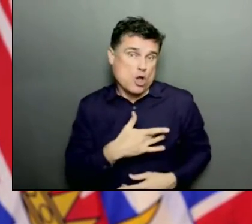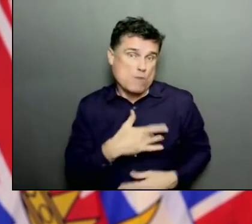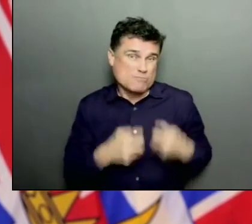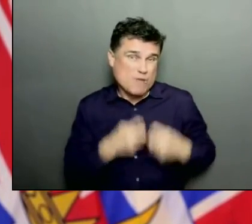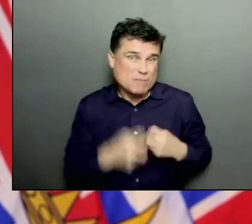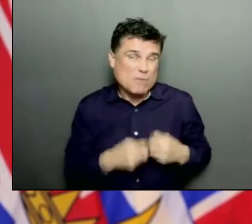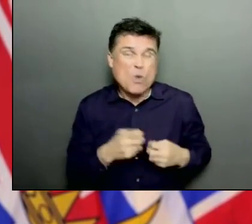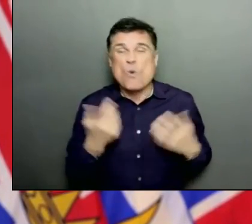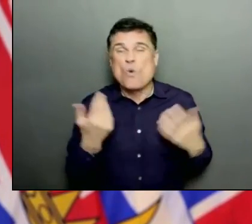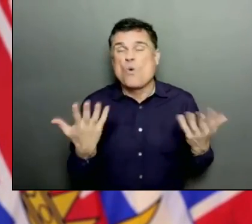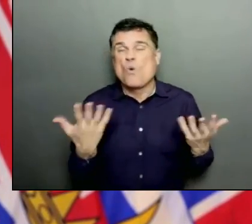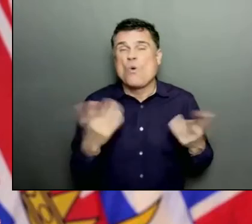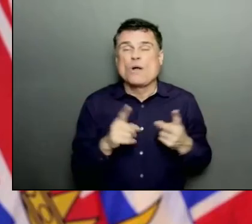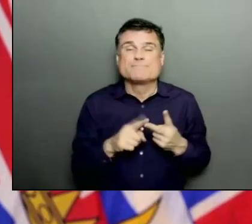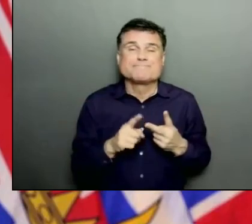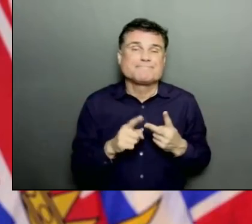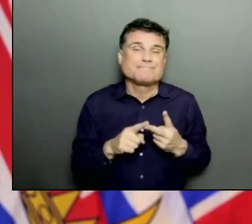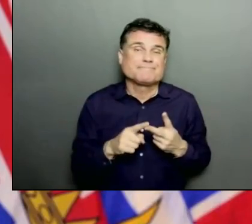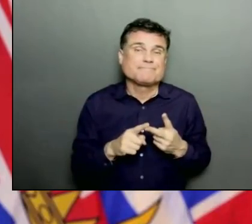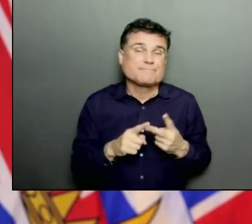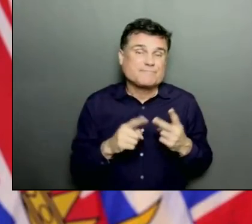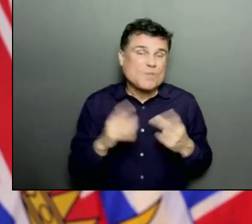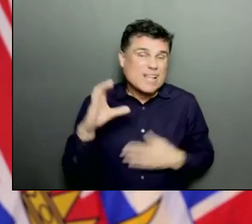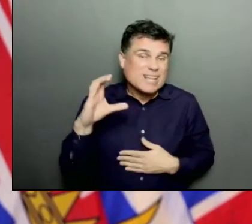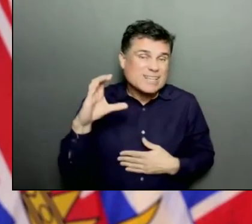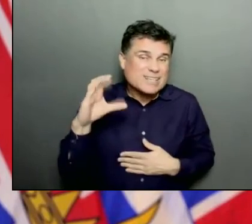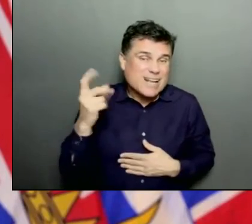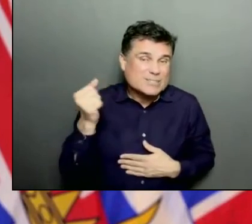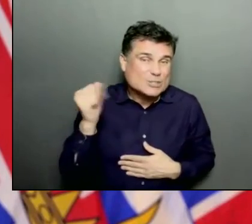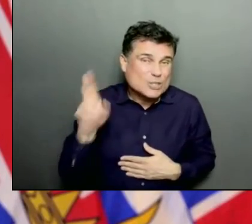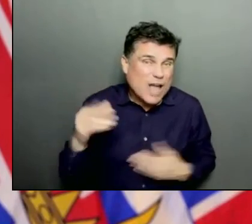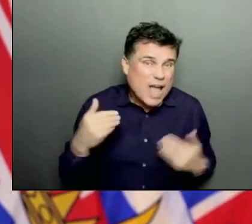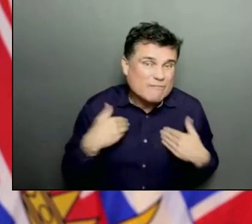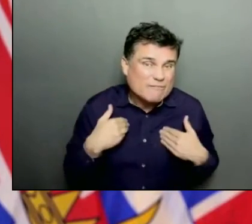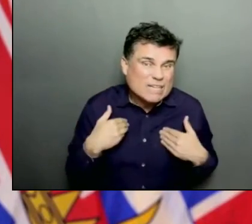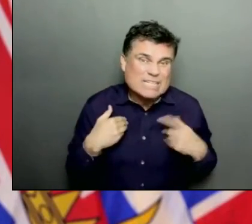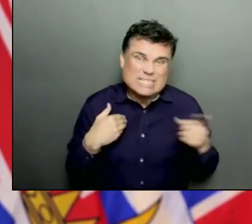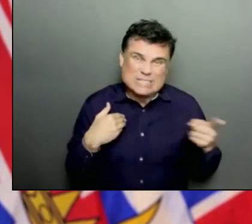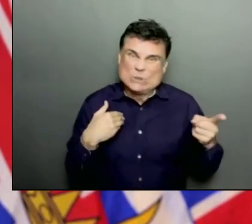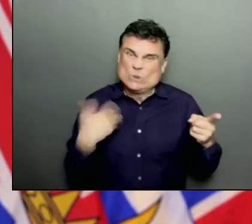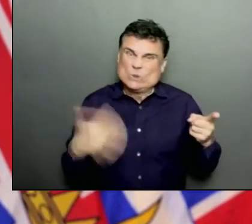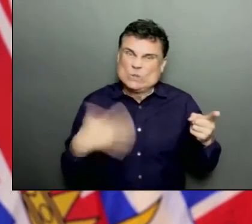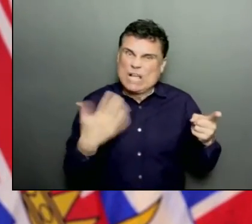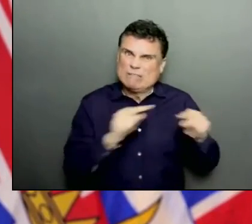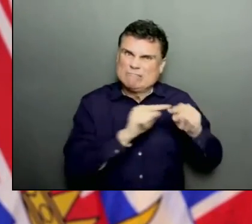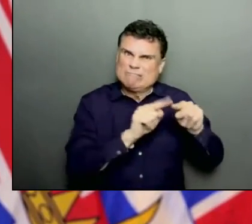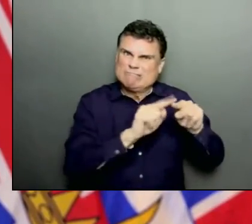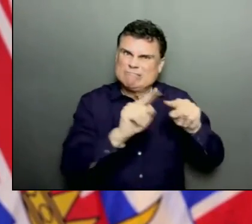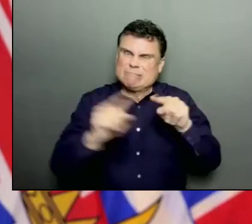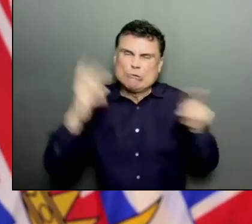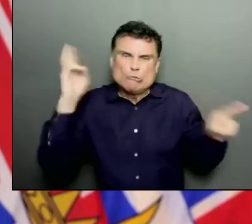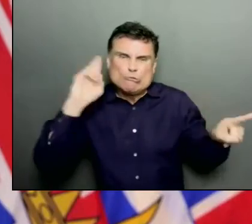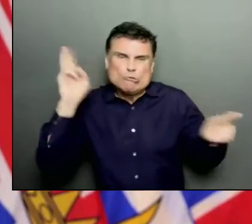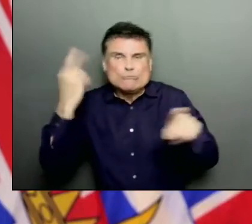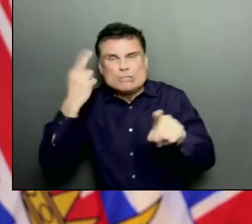say who's most at risk, age is the most important factor. So we are looking at how we will go down in